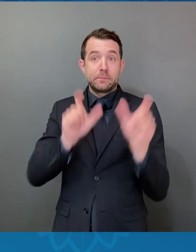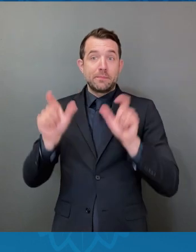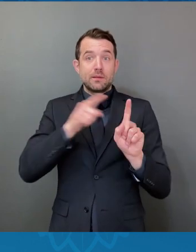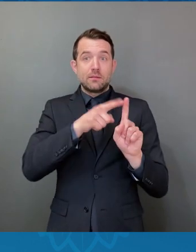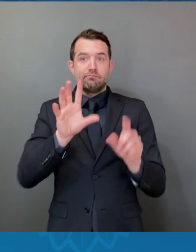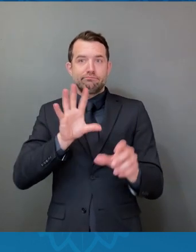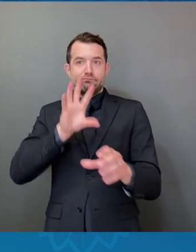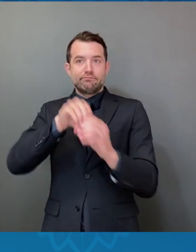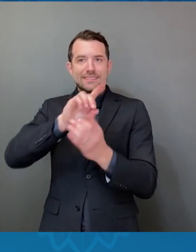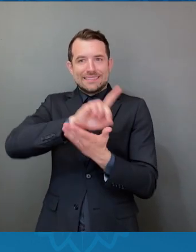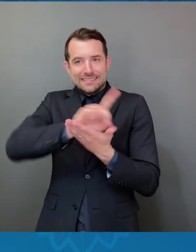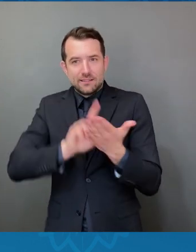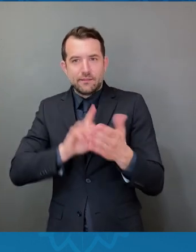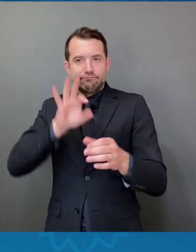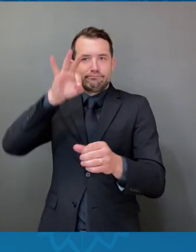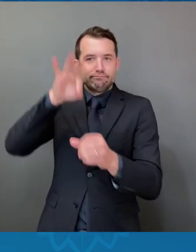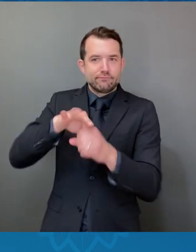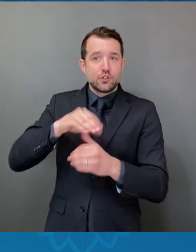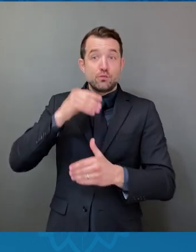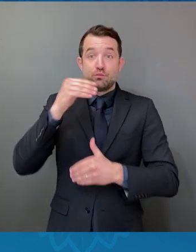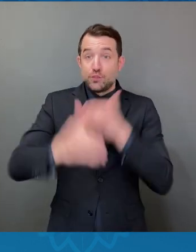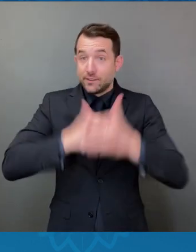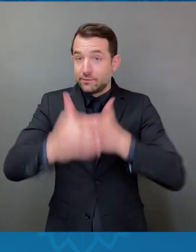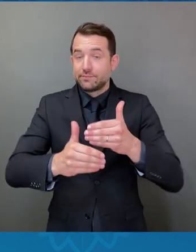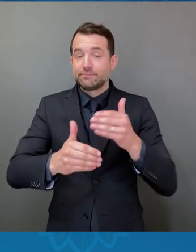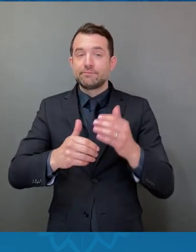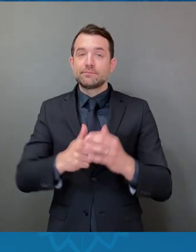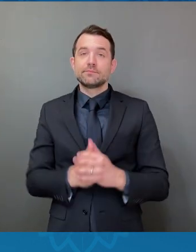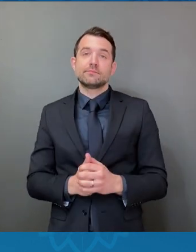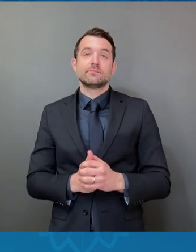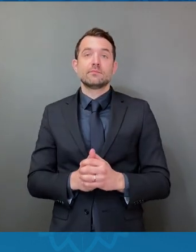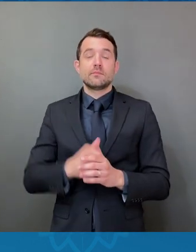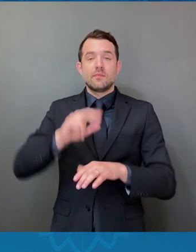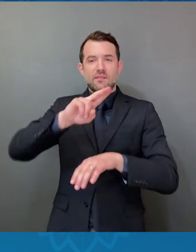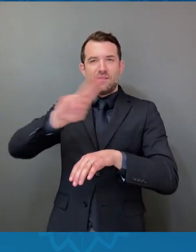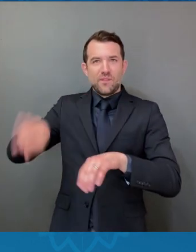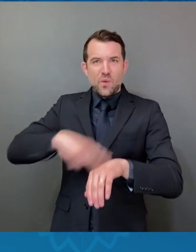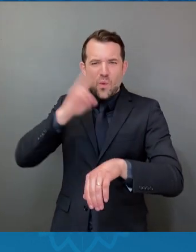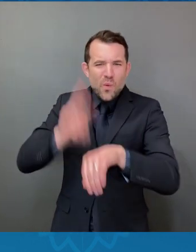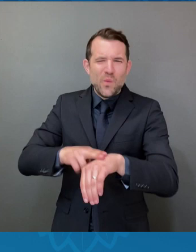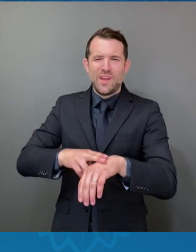Because of course, we should be having the leaders lead